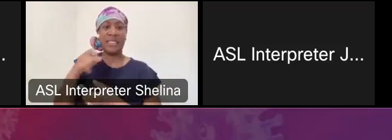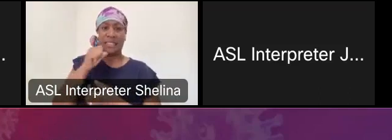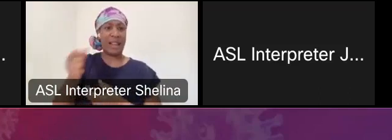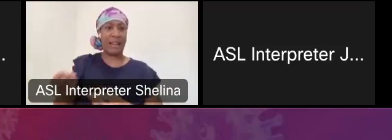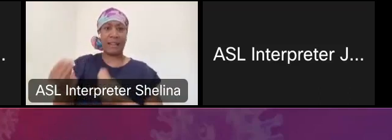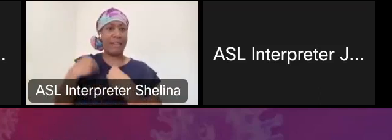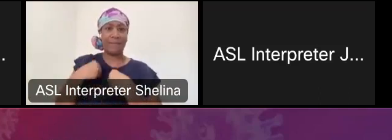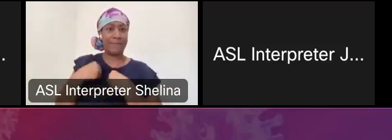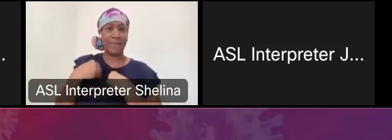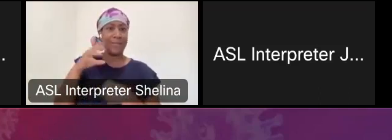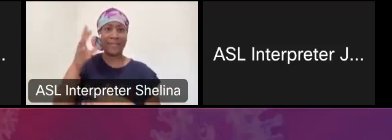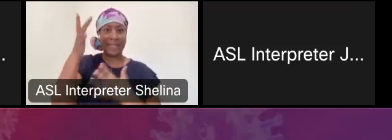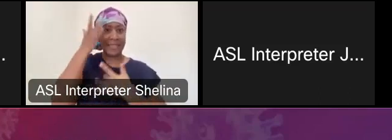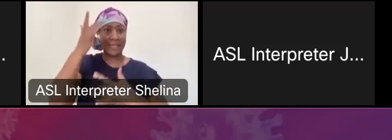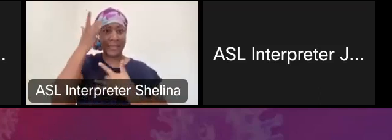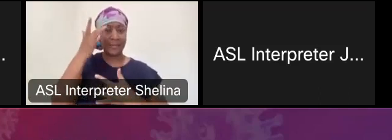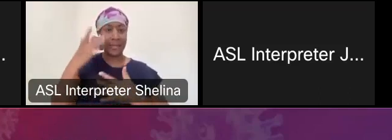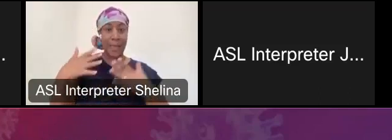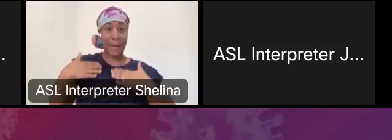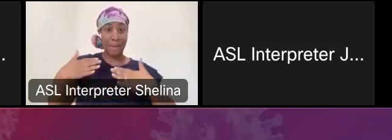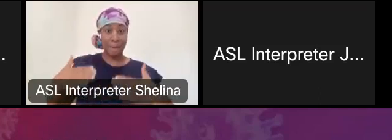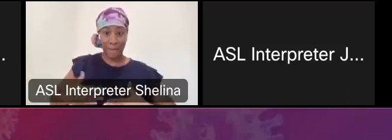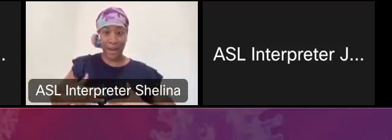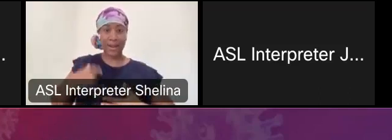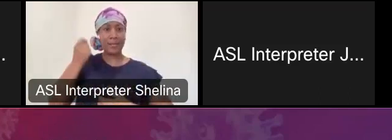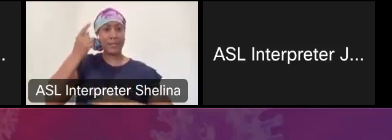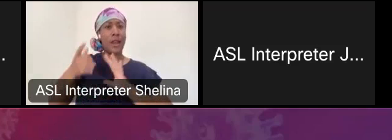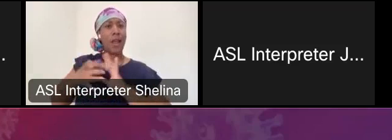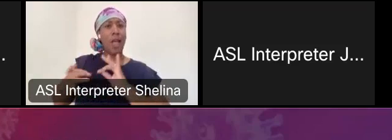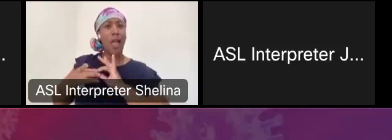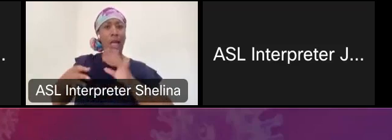The body uses the instructions to make a certain part of the 18 virus.